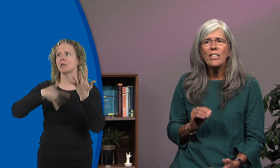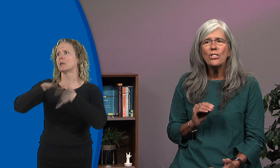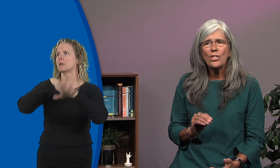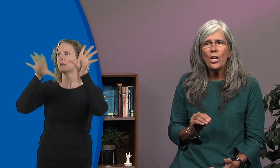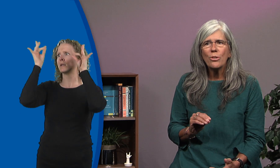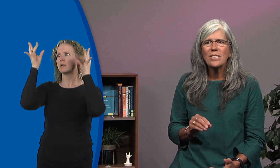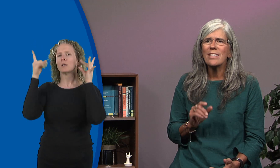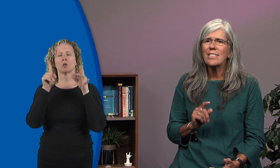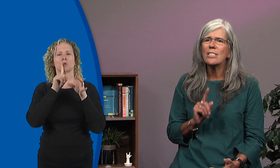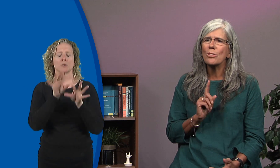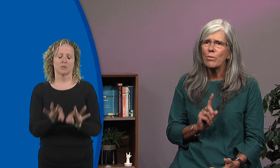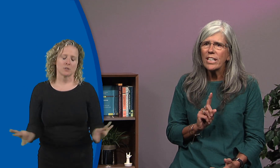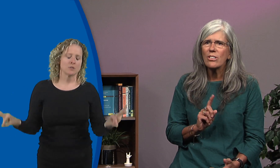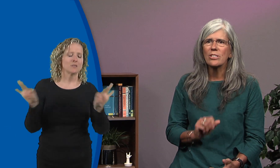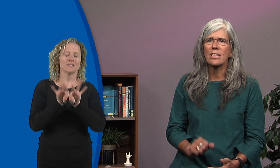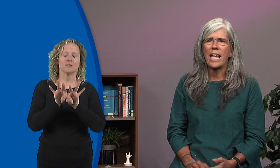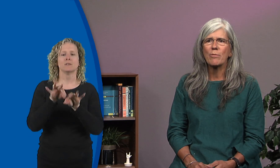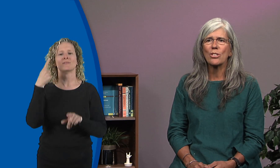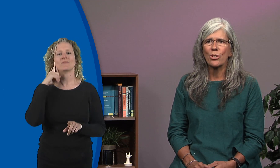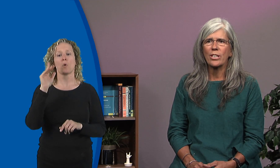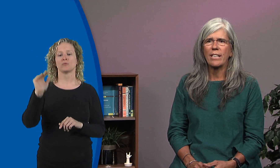Evidence shows that is critical to language learning.